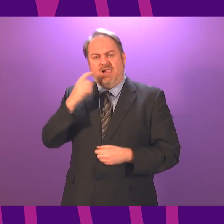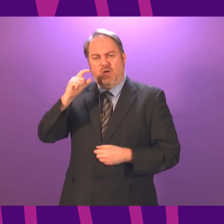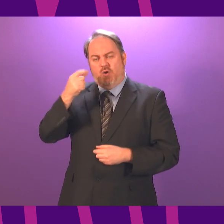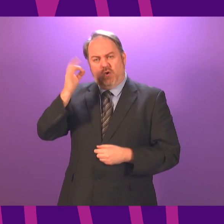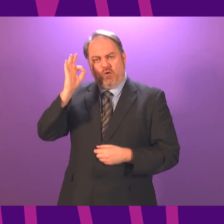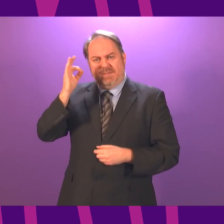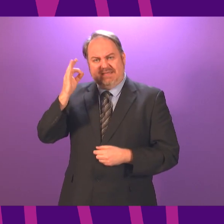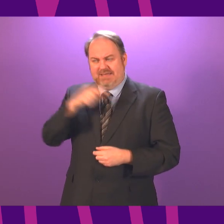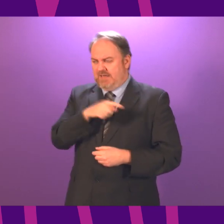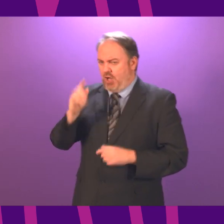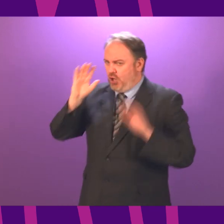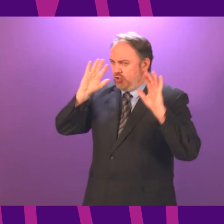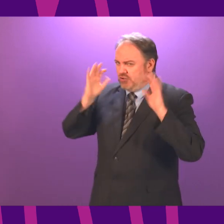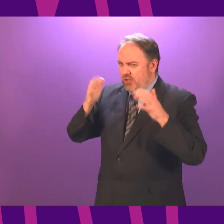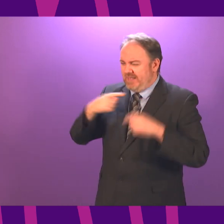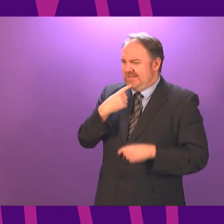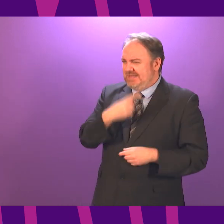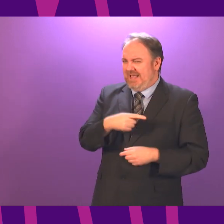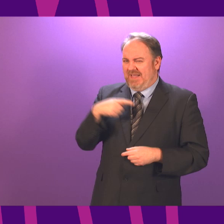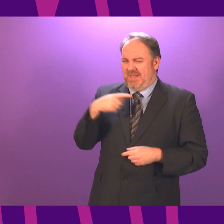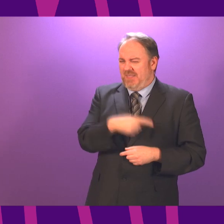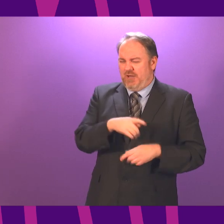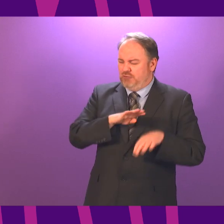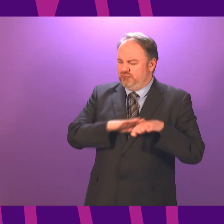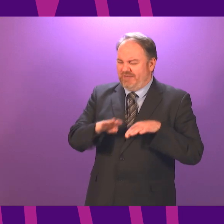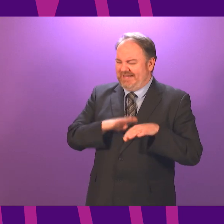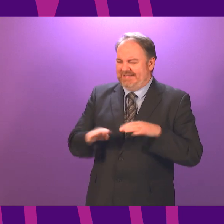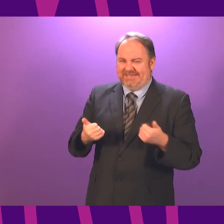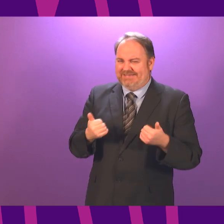process. It has been described as “clunky” and bureaucratic and is said to contain training